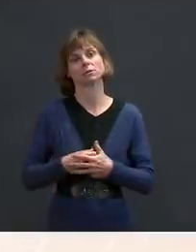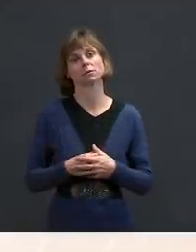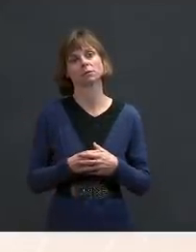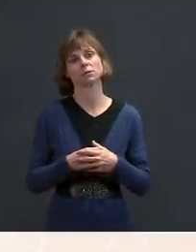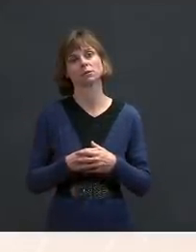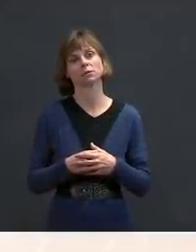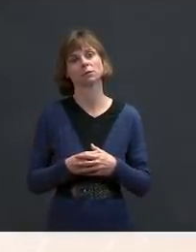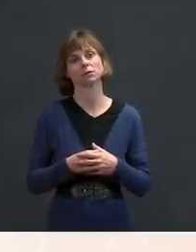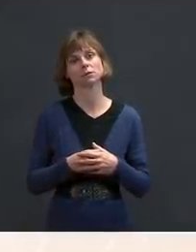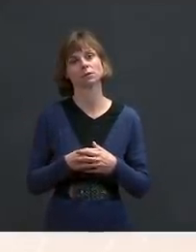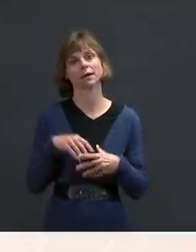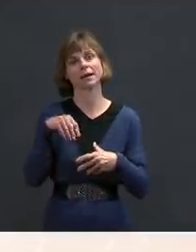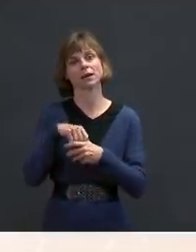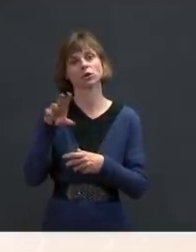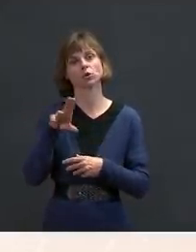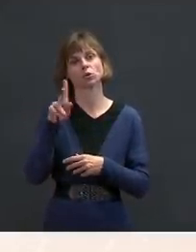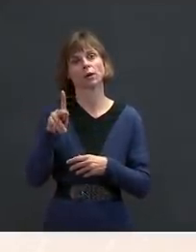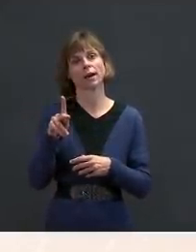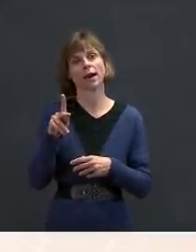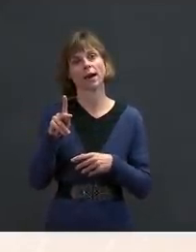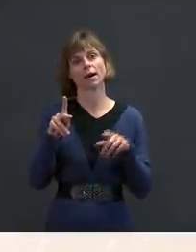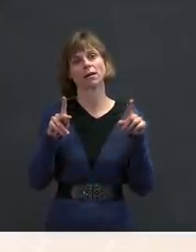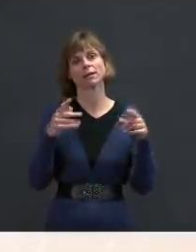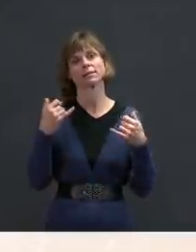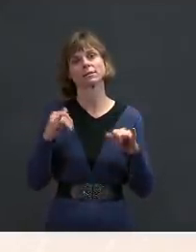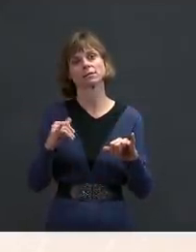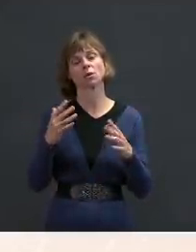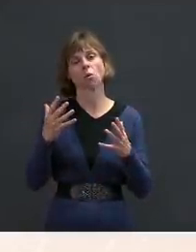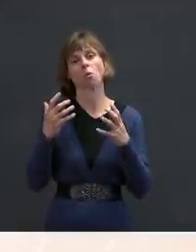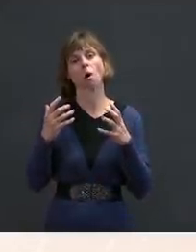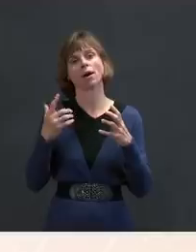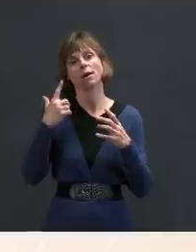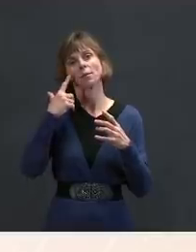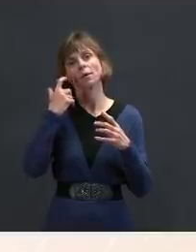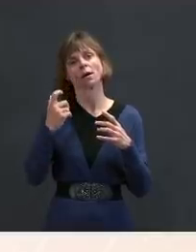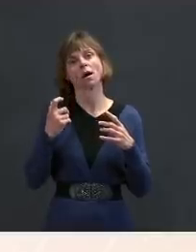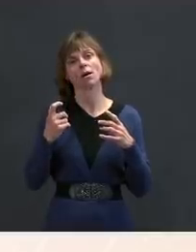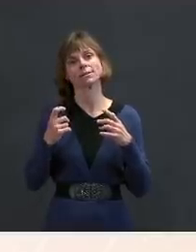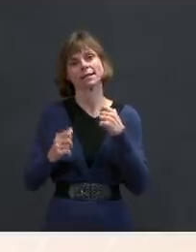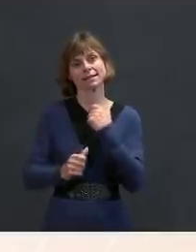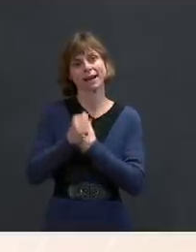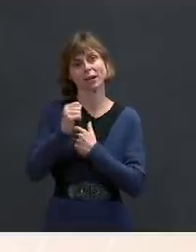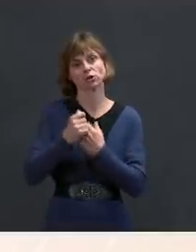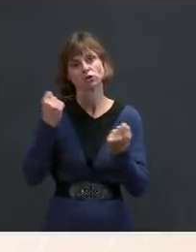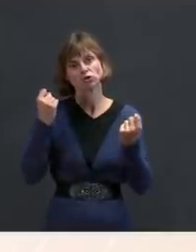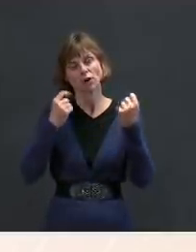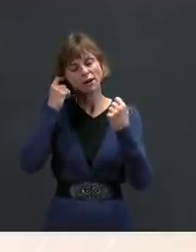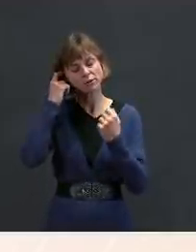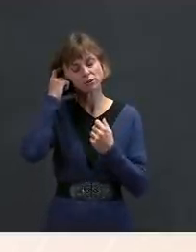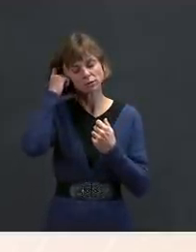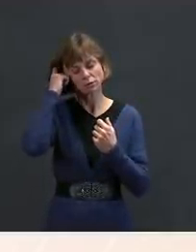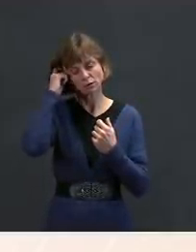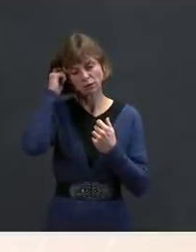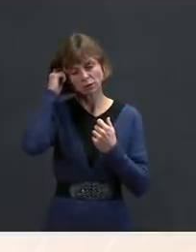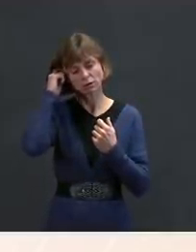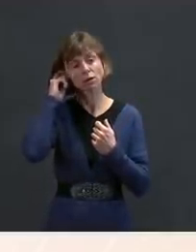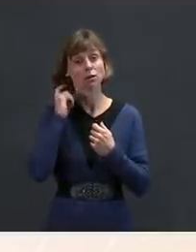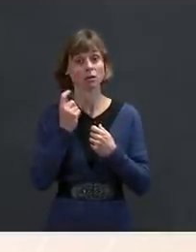in the UK on charges of causing death by dangerous driving. Now, the original rationale for her leaving the country with diplomatic immunity